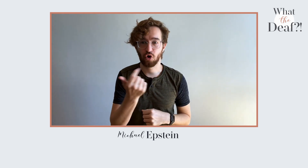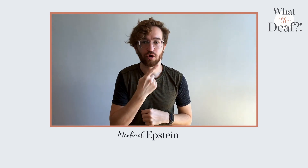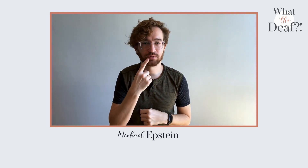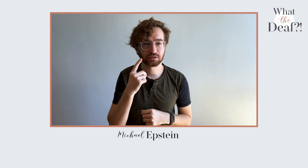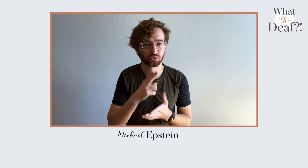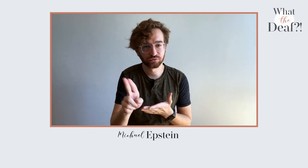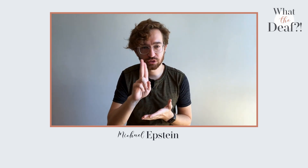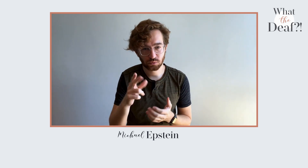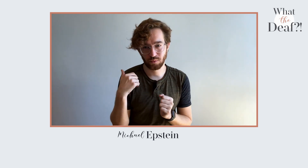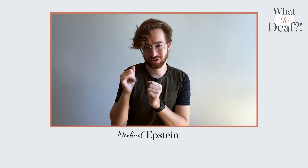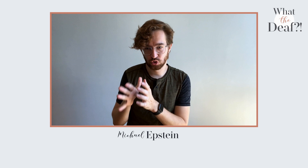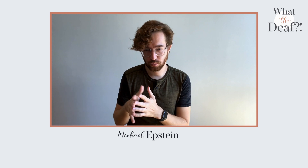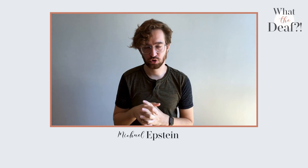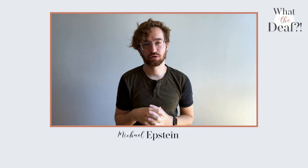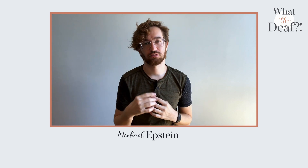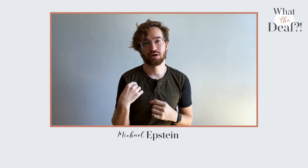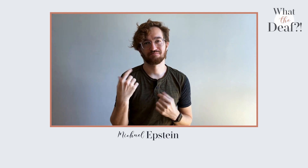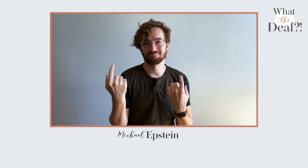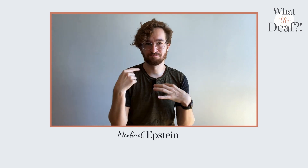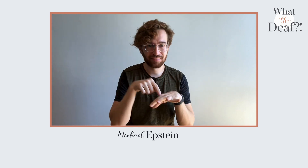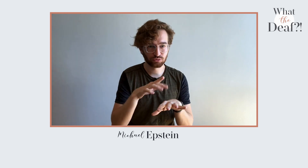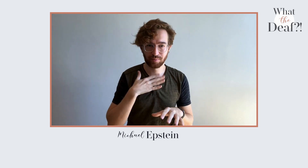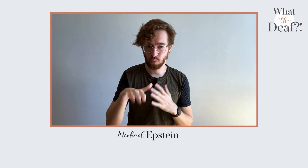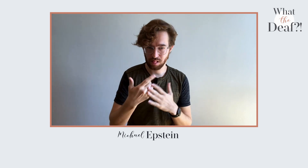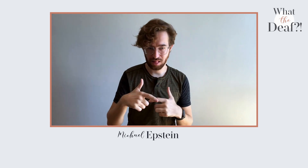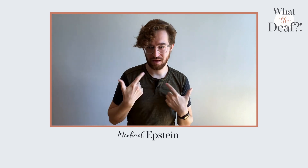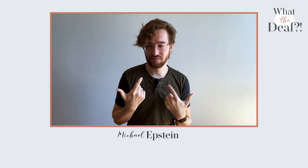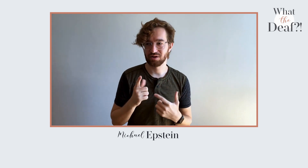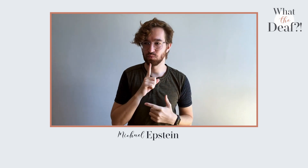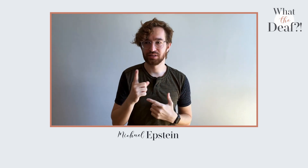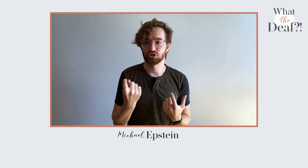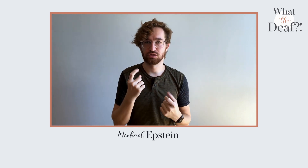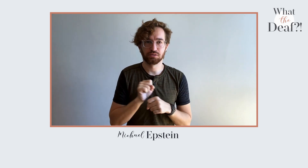I was mainstreamed as an only deaf child in a all hearing school my whole life.